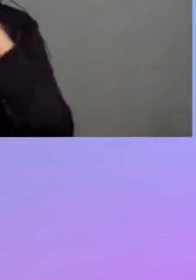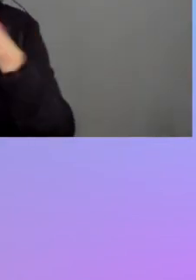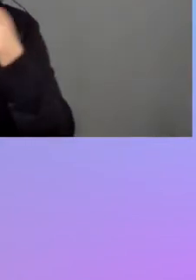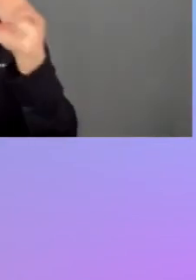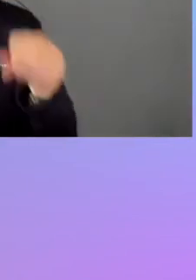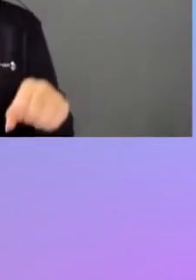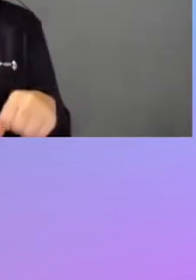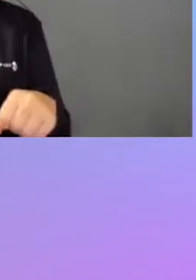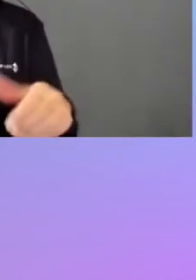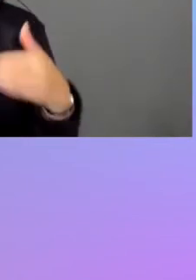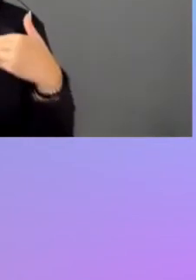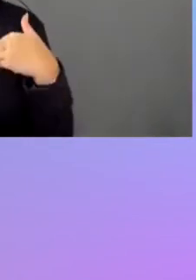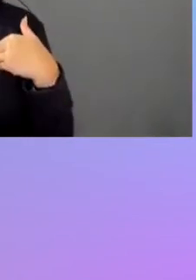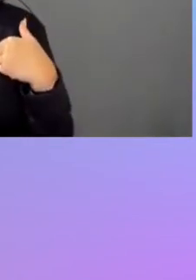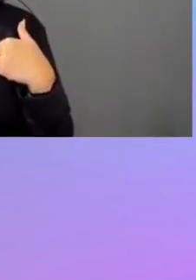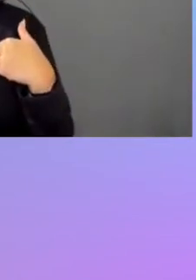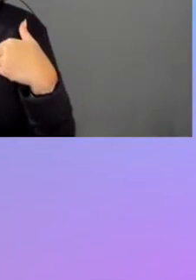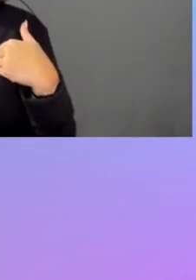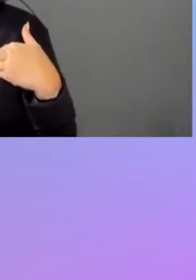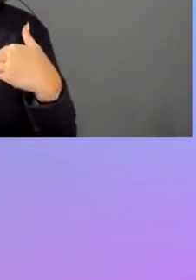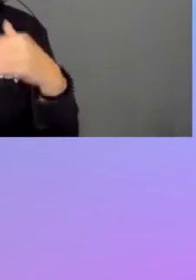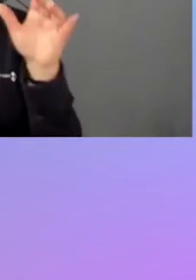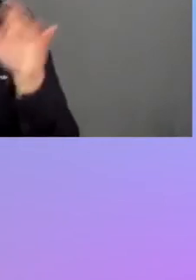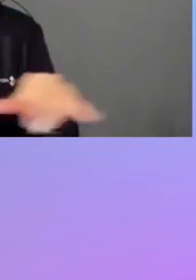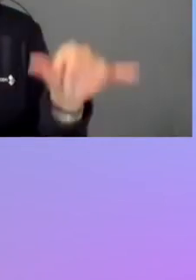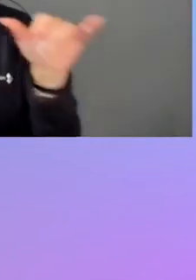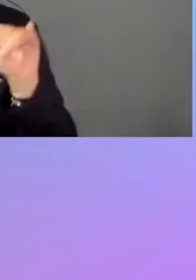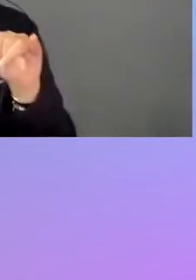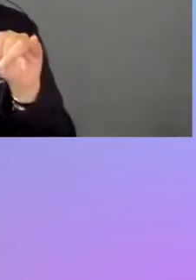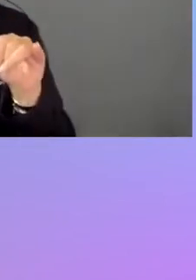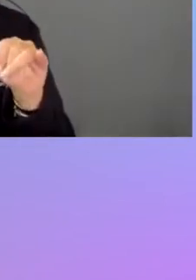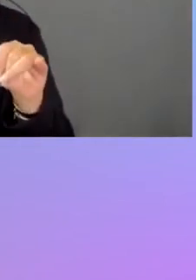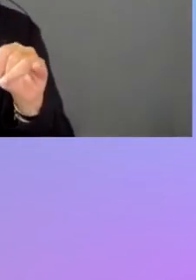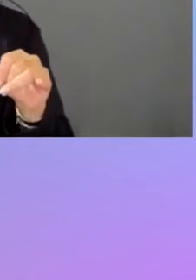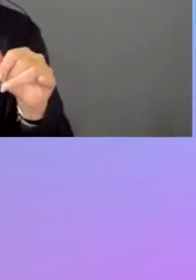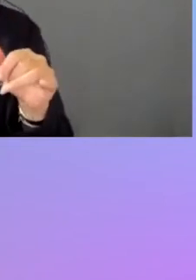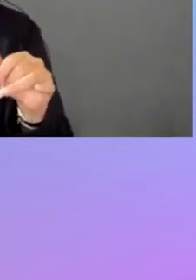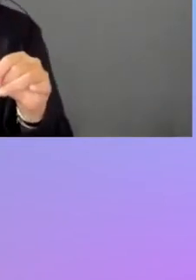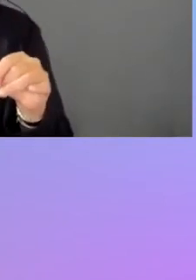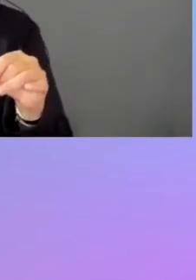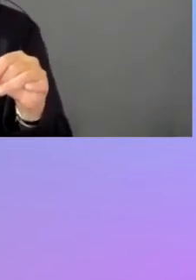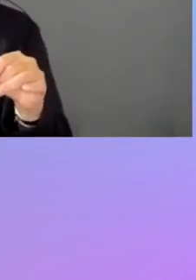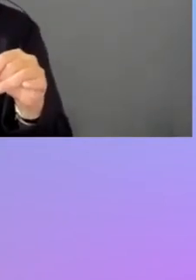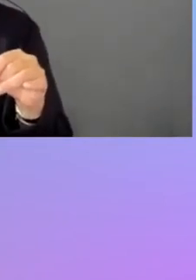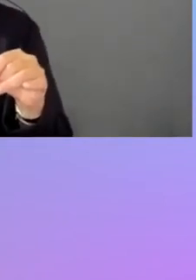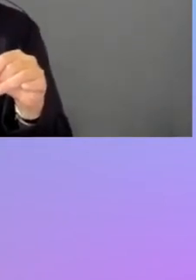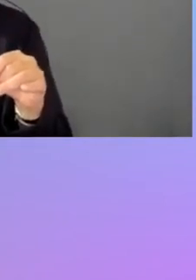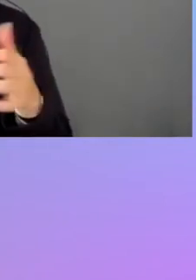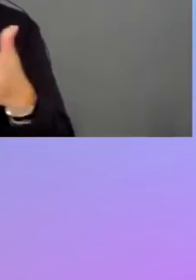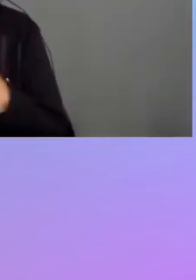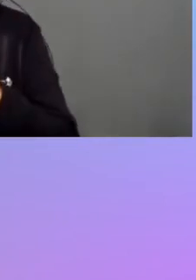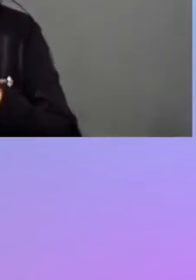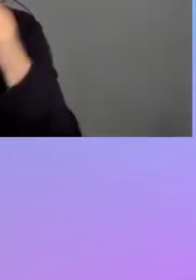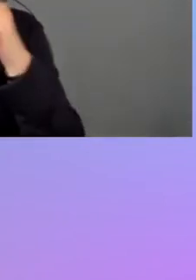coded to X standard to be considered compliant with the ADA like we have in the physical